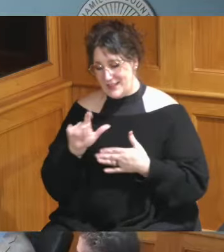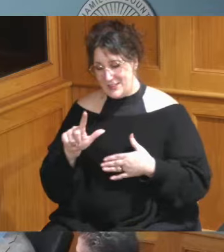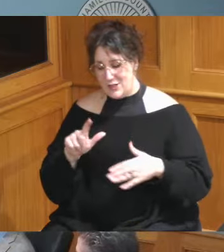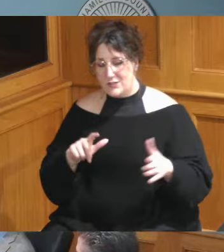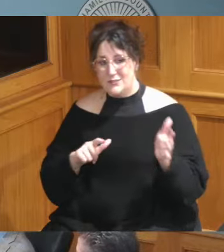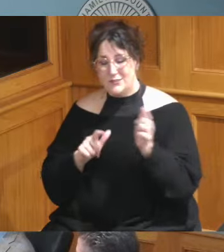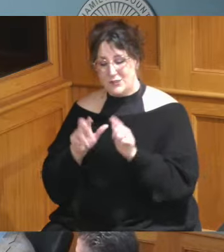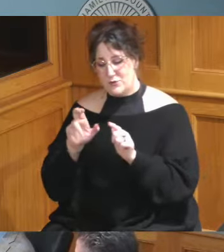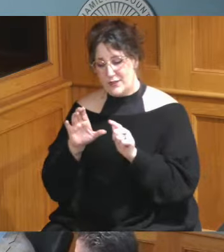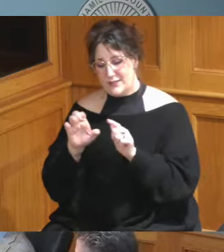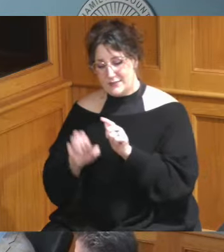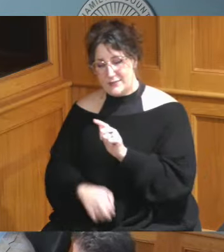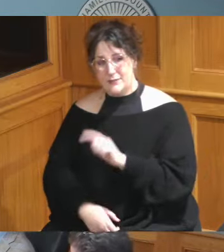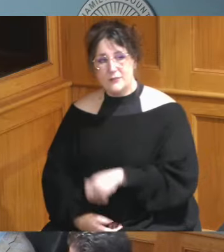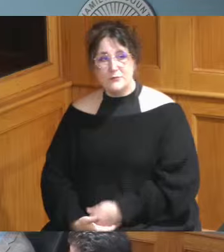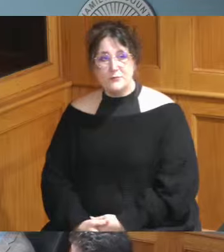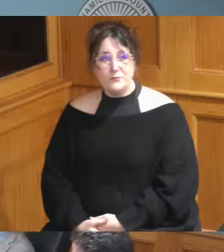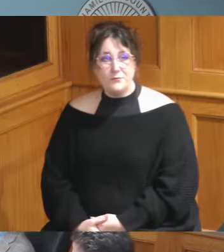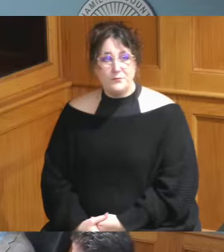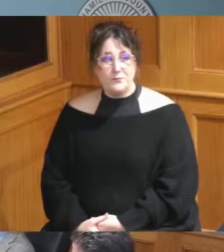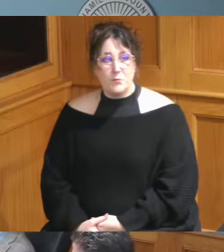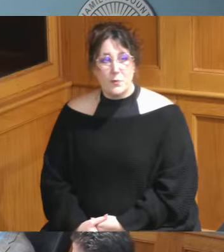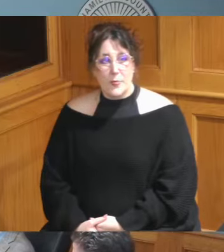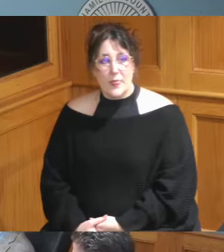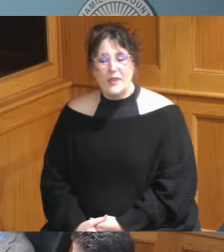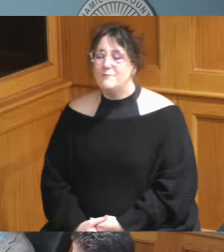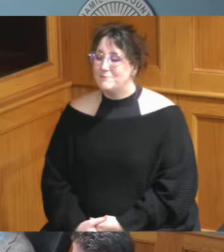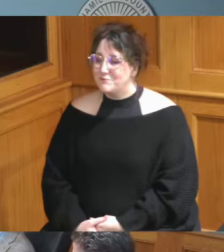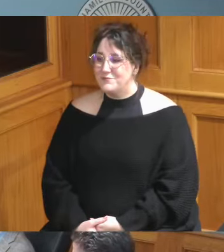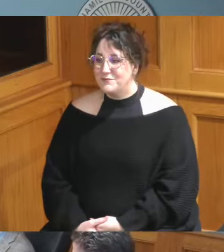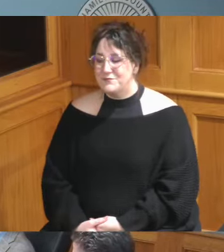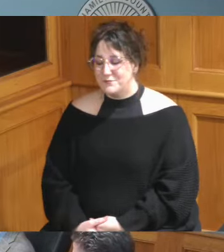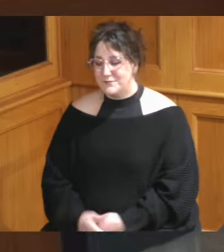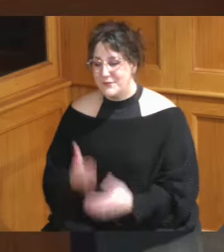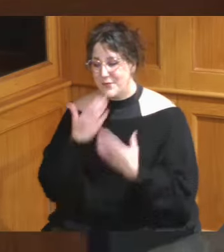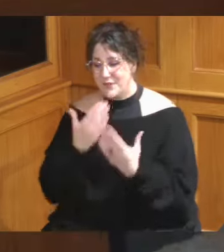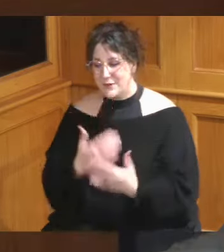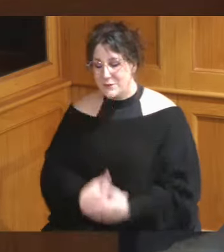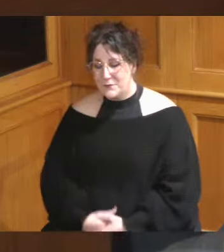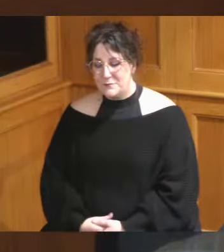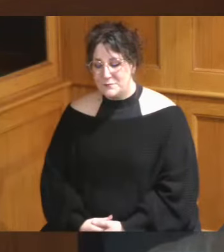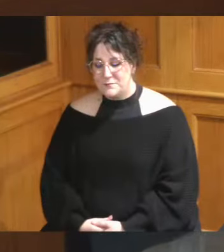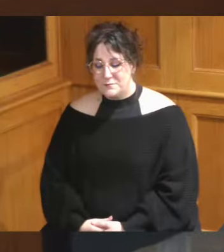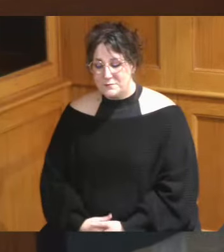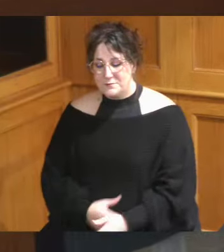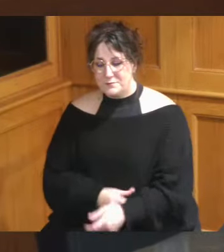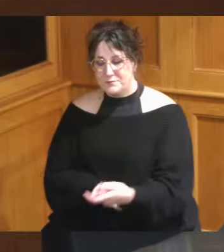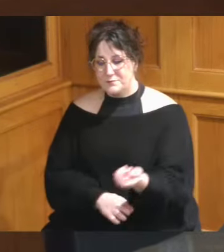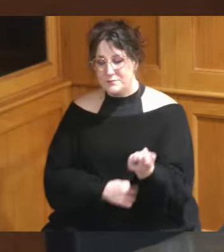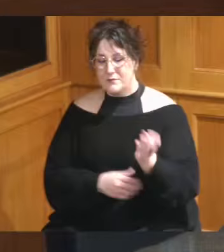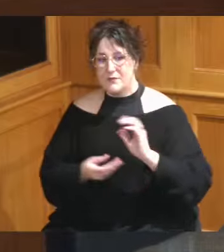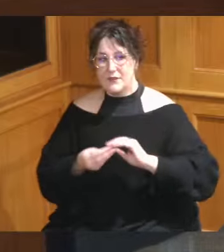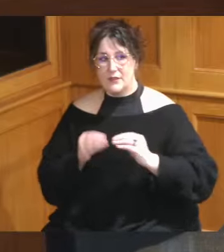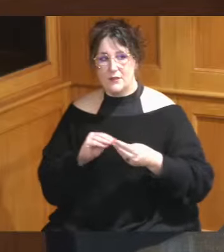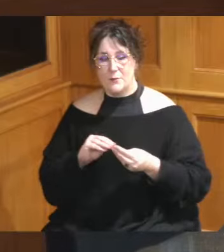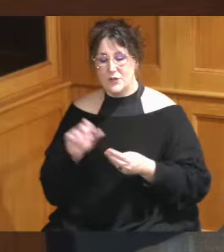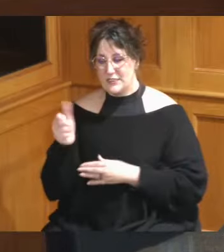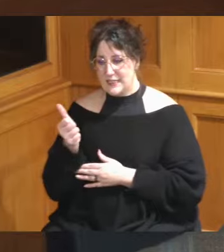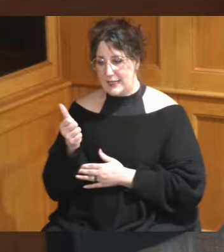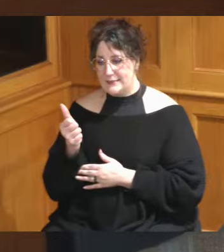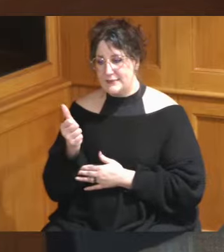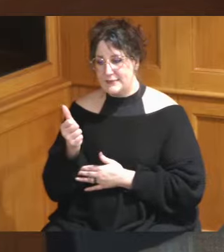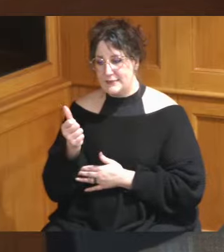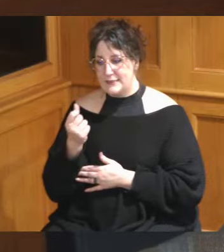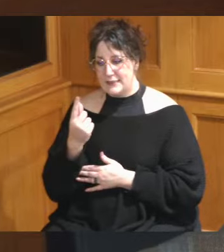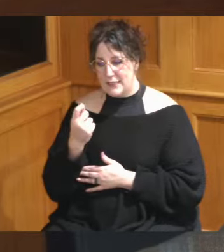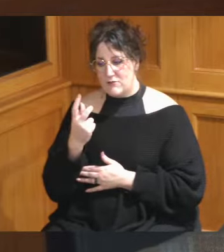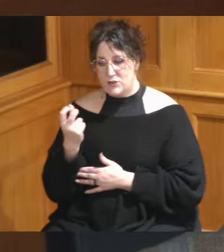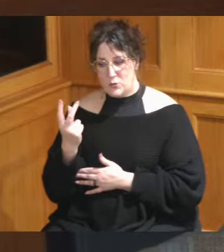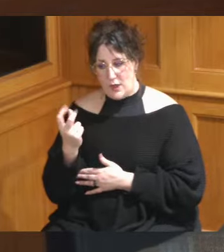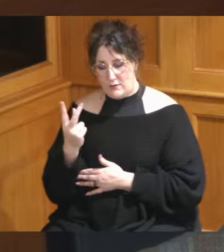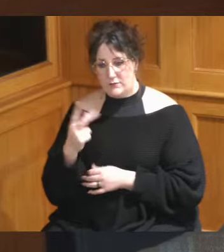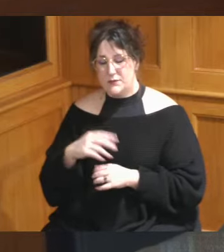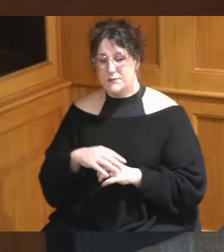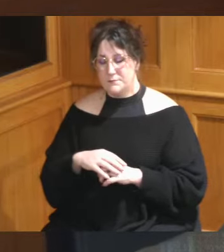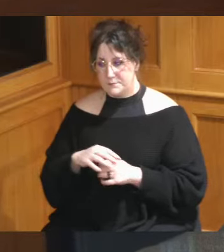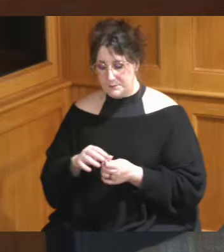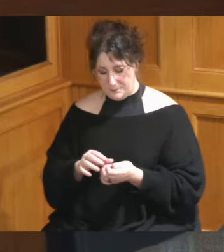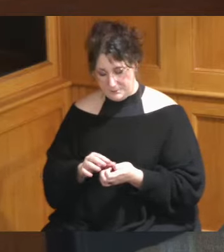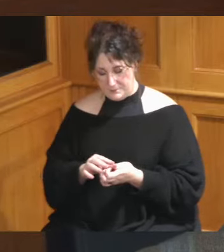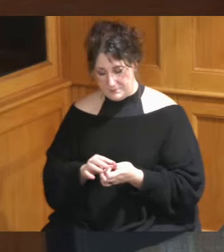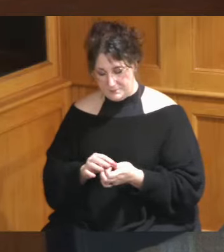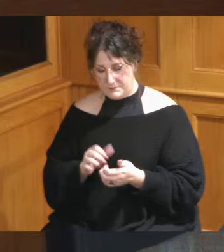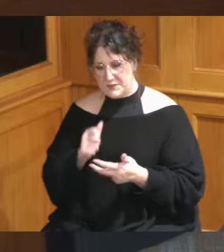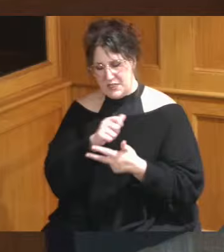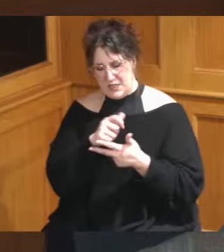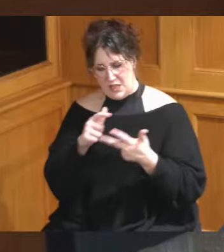Commissioner Reece. thank you. item number 10 and 11 and 12. they all kind of go together.